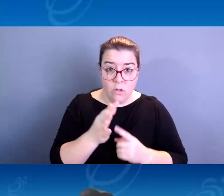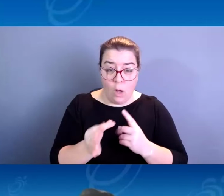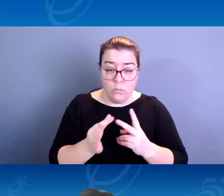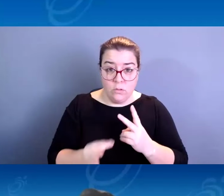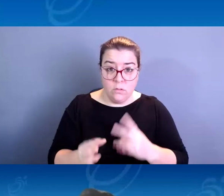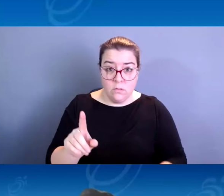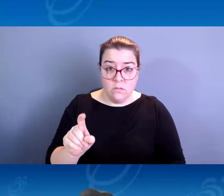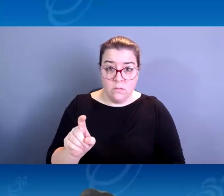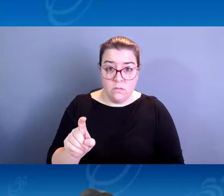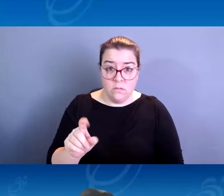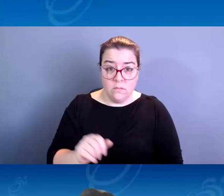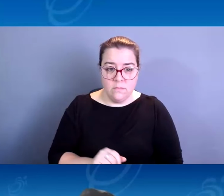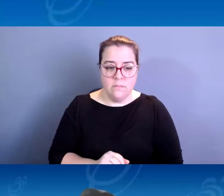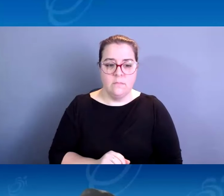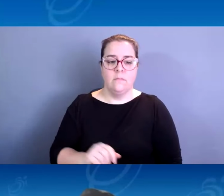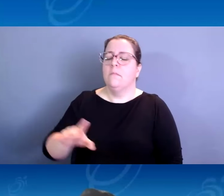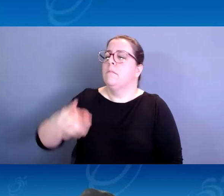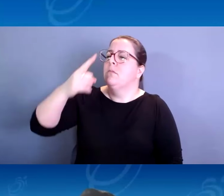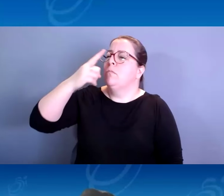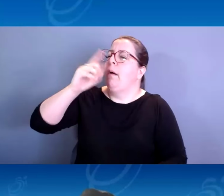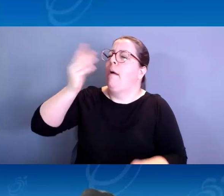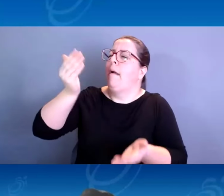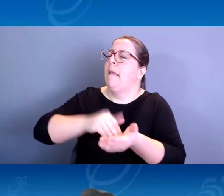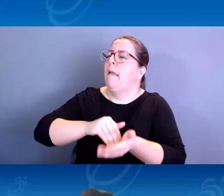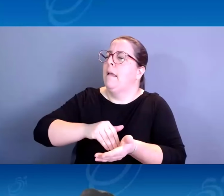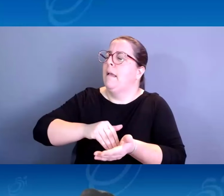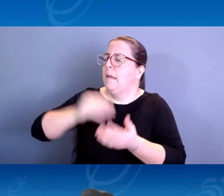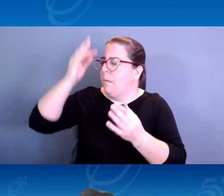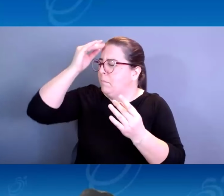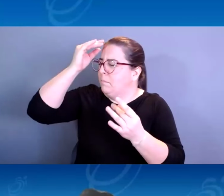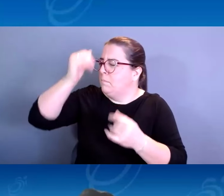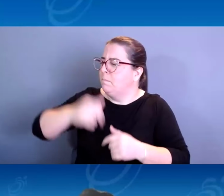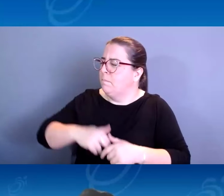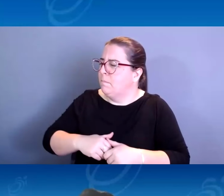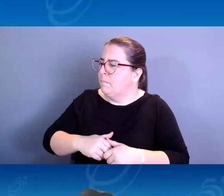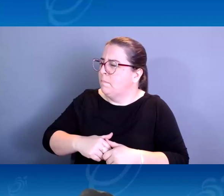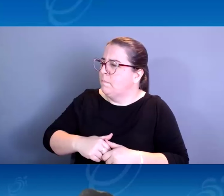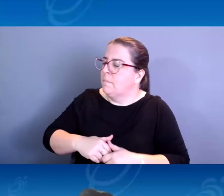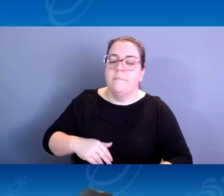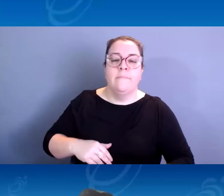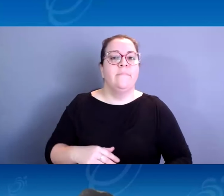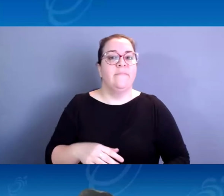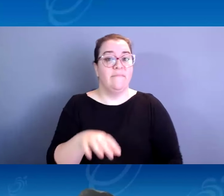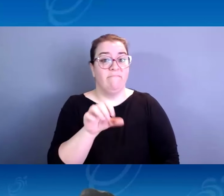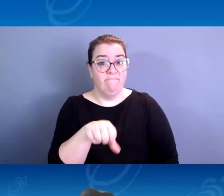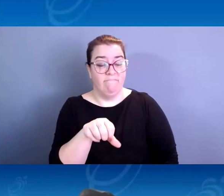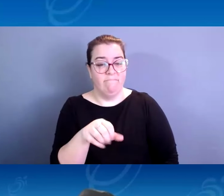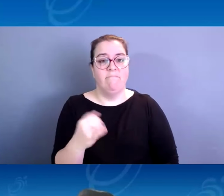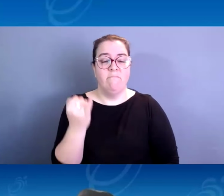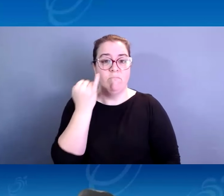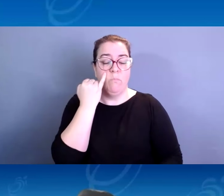Chloe, just for processing, could you repeat the question? Yeah for sure. How would integrating accommodations